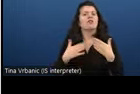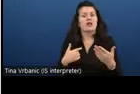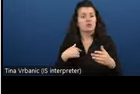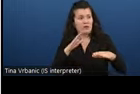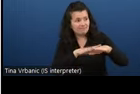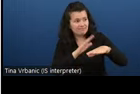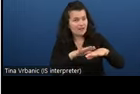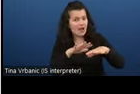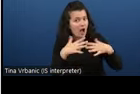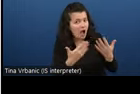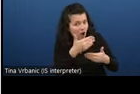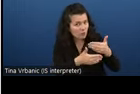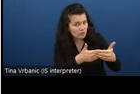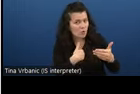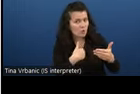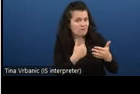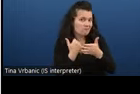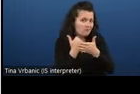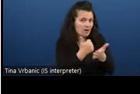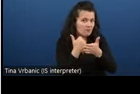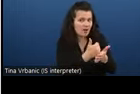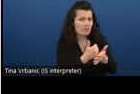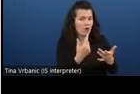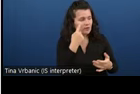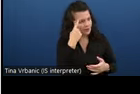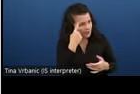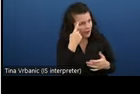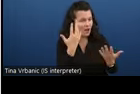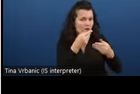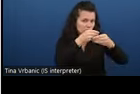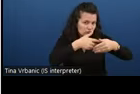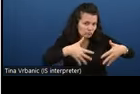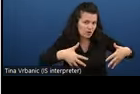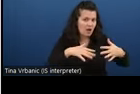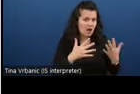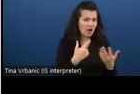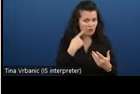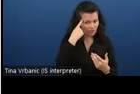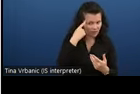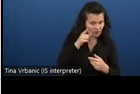towards resources which will help them but also signposting towards the National Business